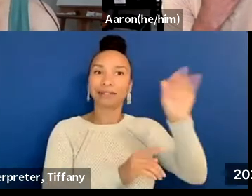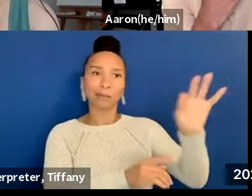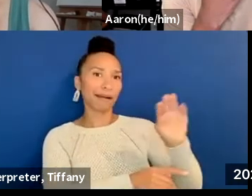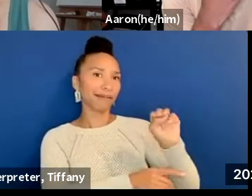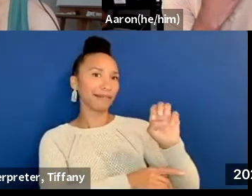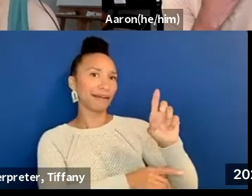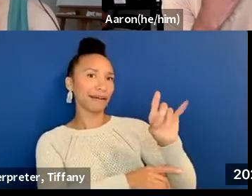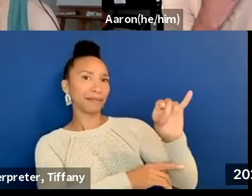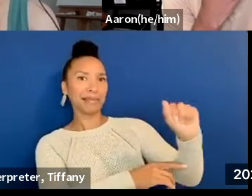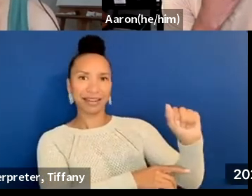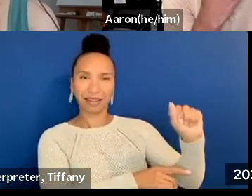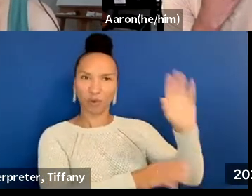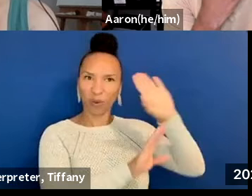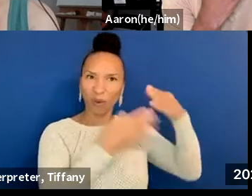Kirya Traber (she/her): Go ahead X, if you feel ready to answer that question.